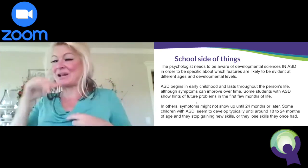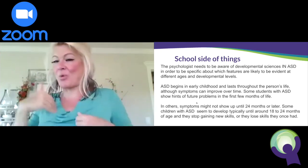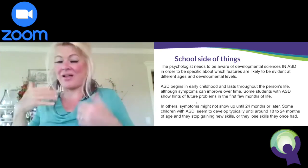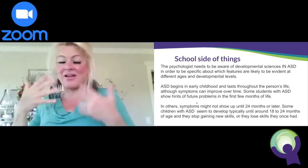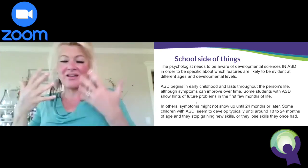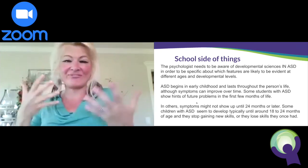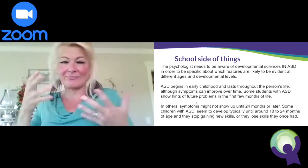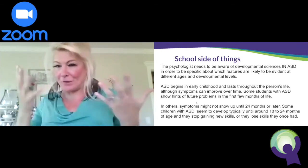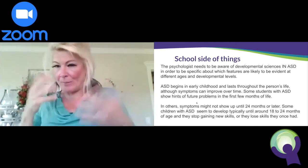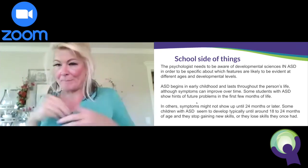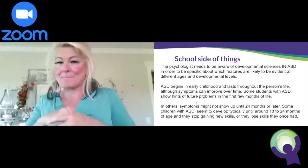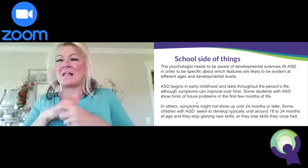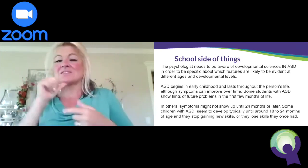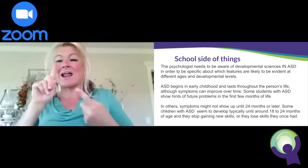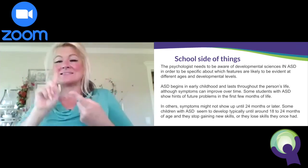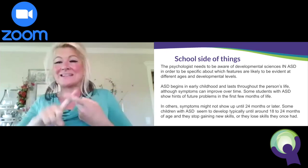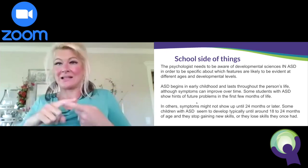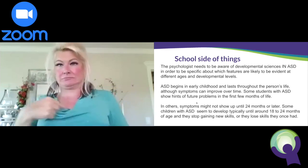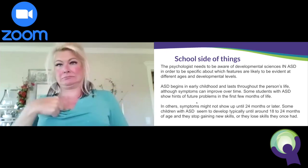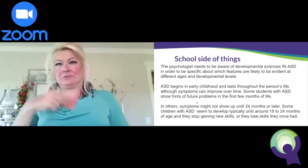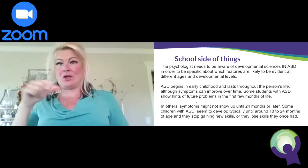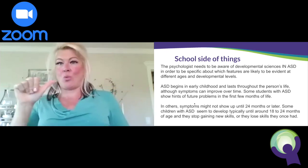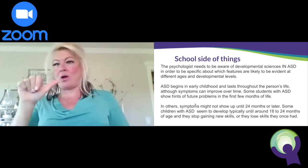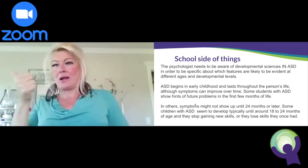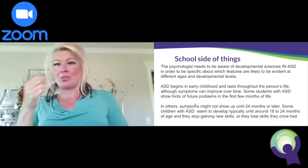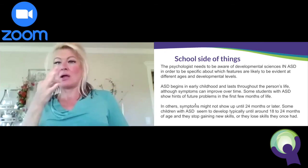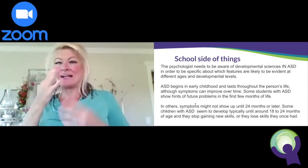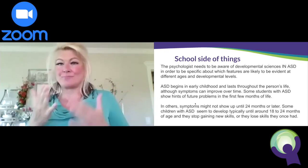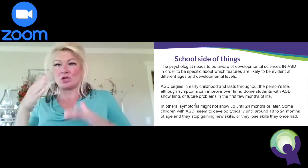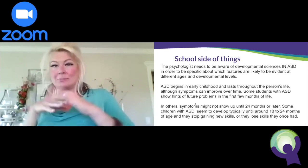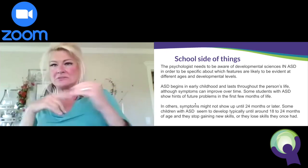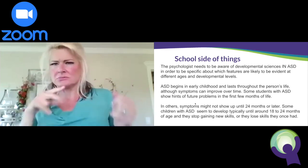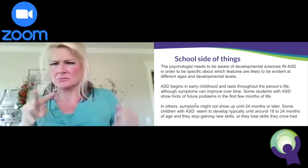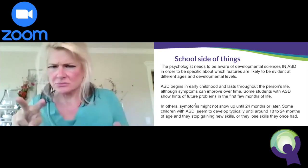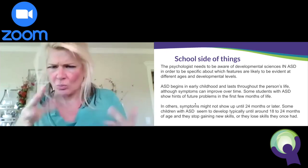that they're not going to be able to have that communication with them. It's not until myself or another